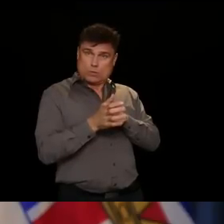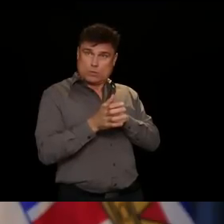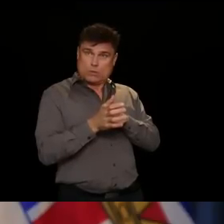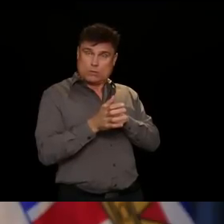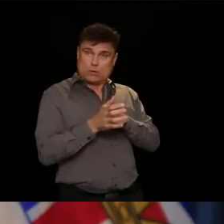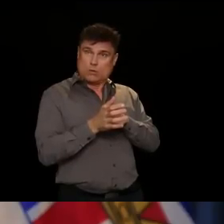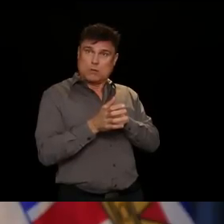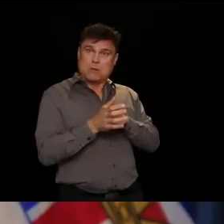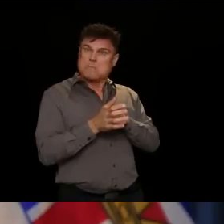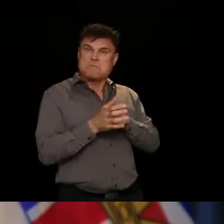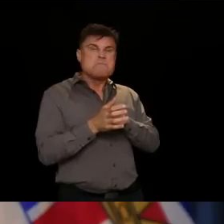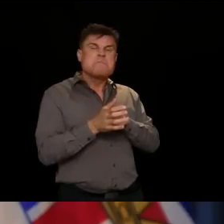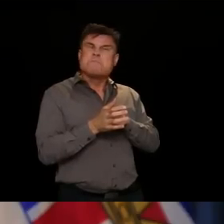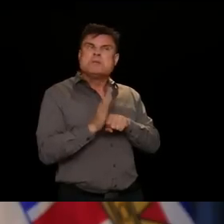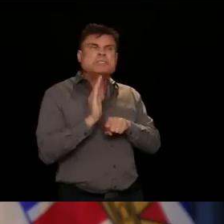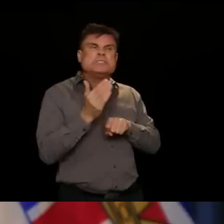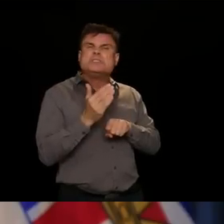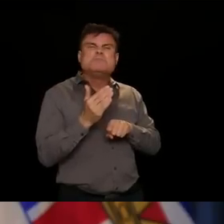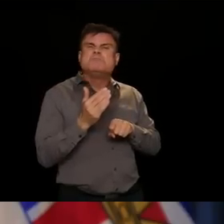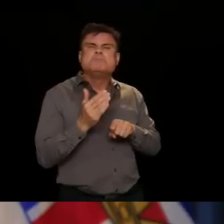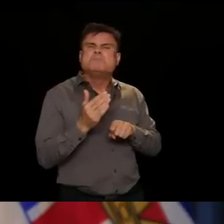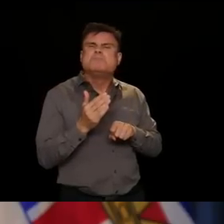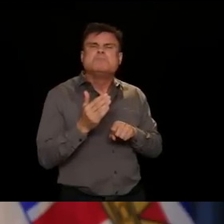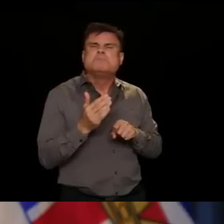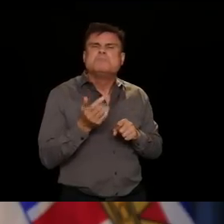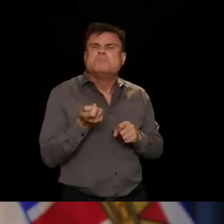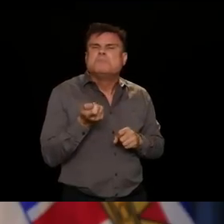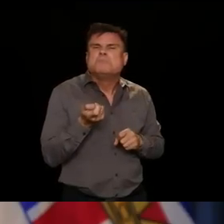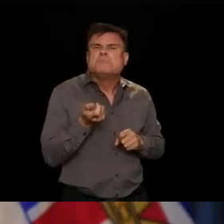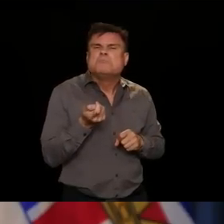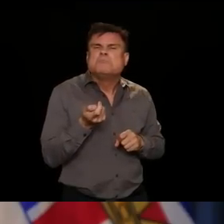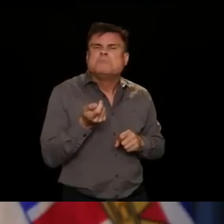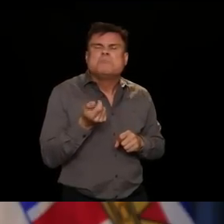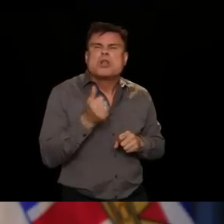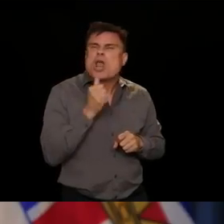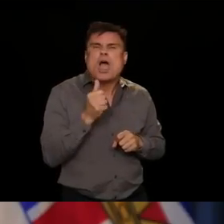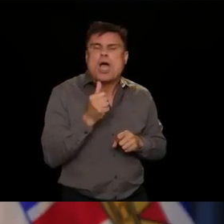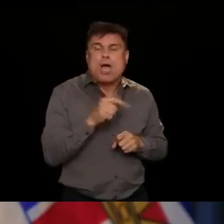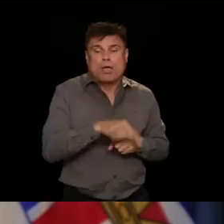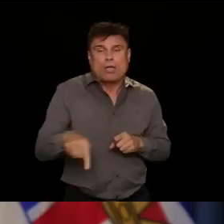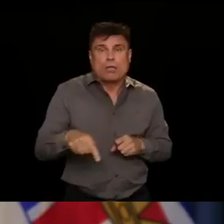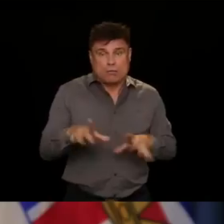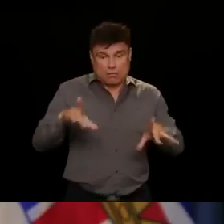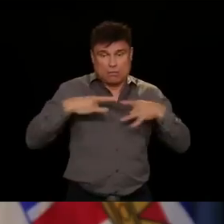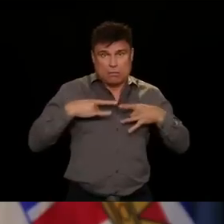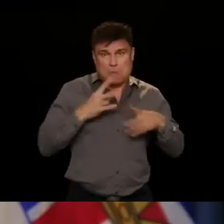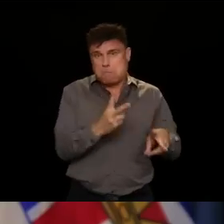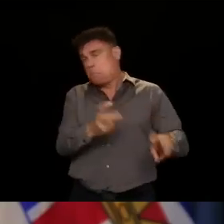As we get into our teens we are like young adults and